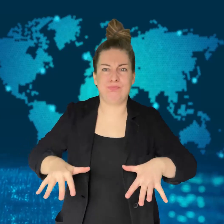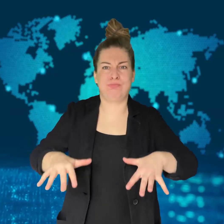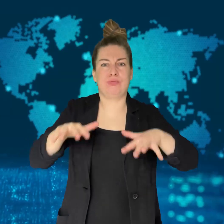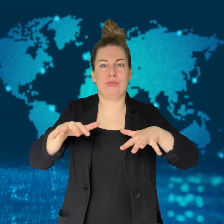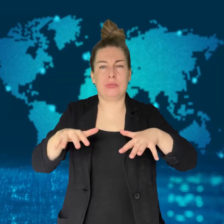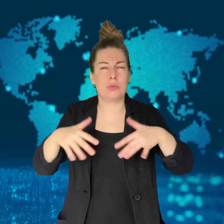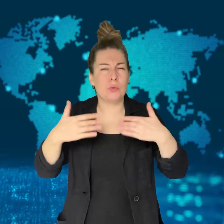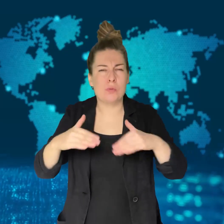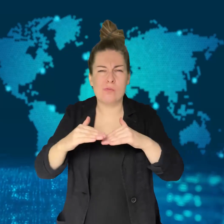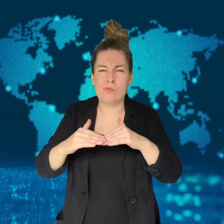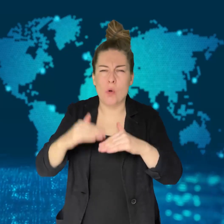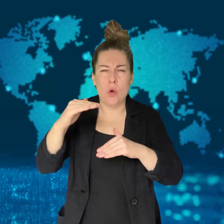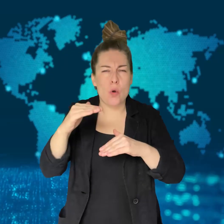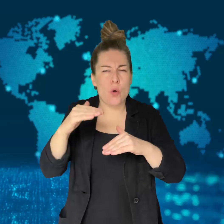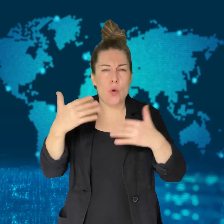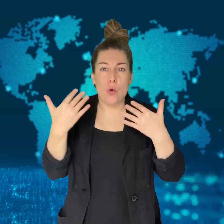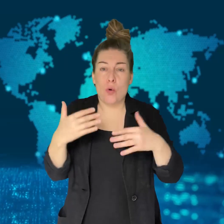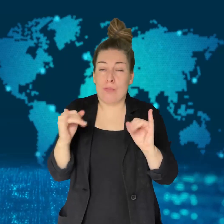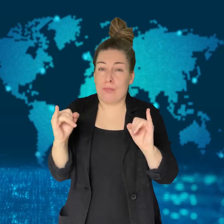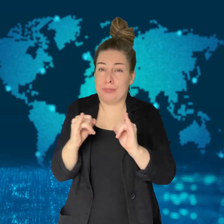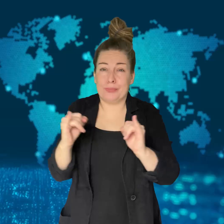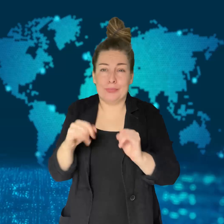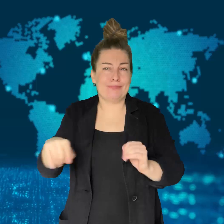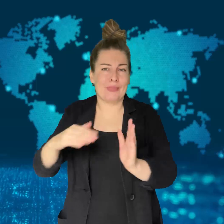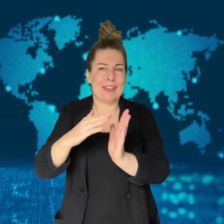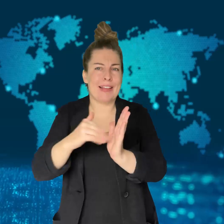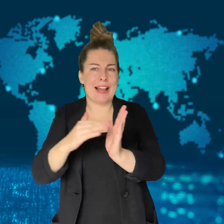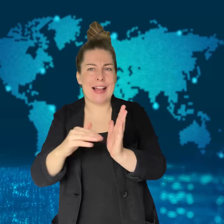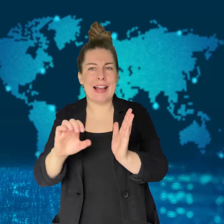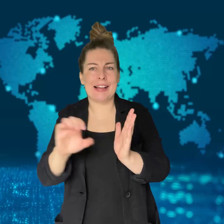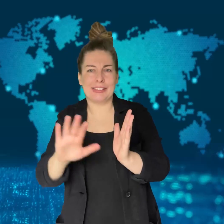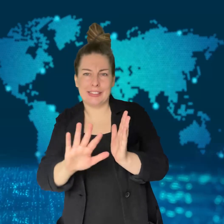southern and eastern Spanish cities from Malaga to Valencia.